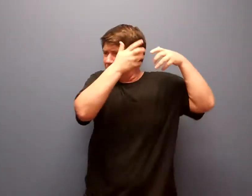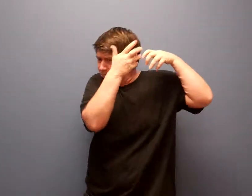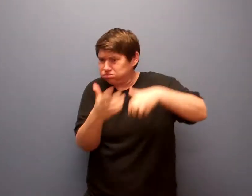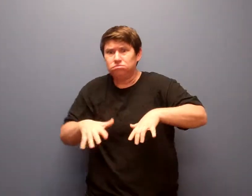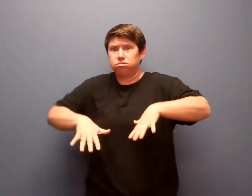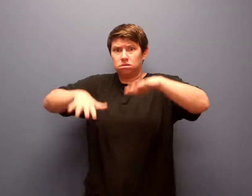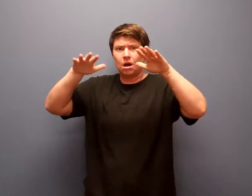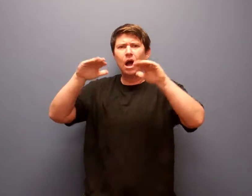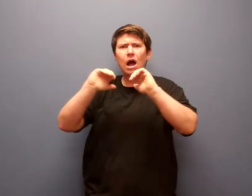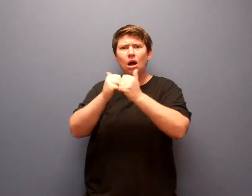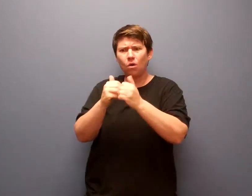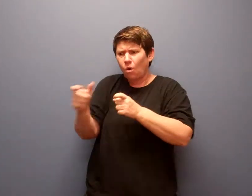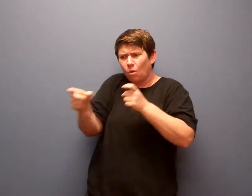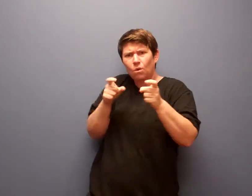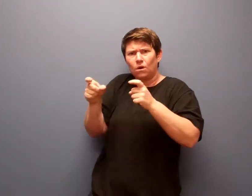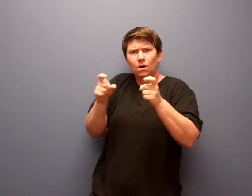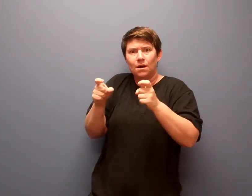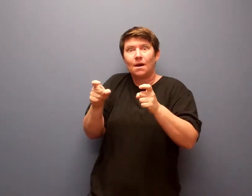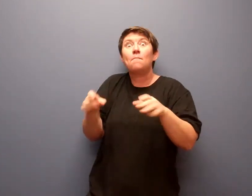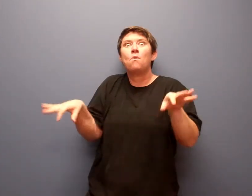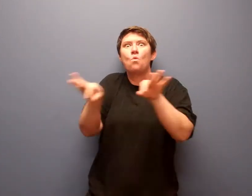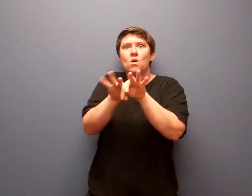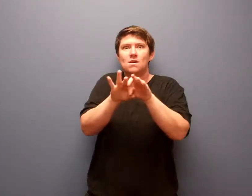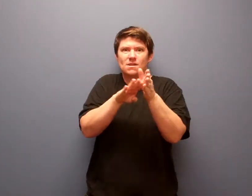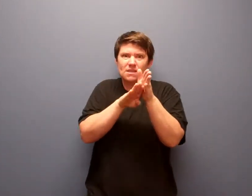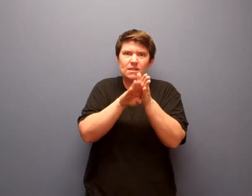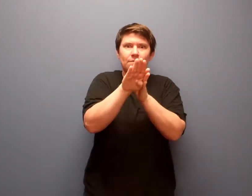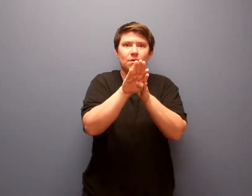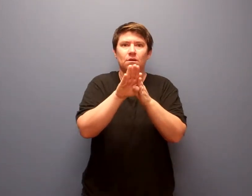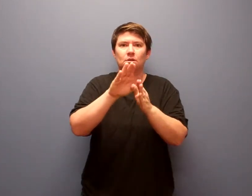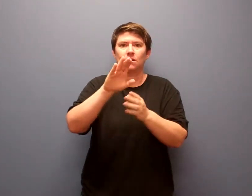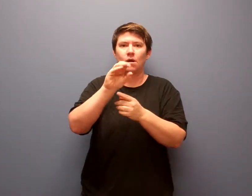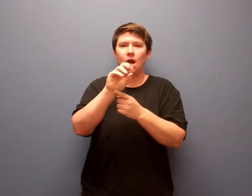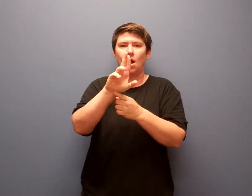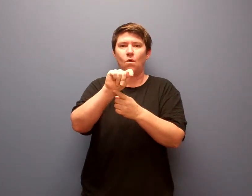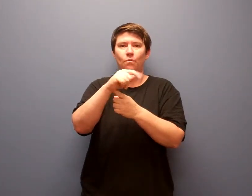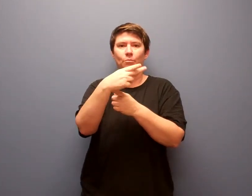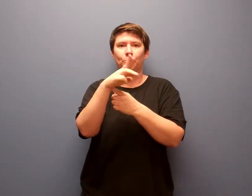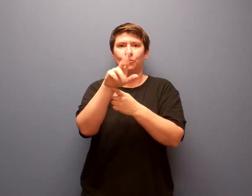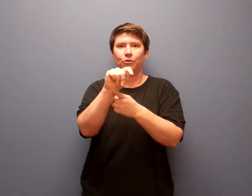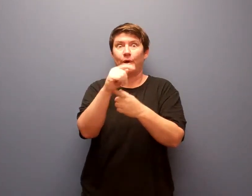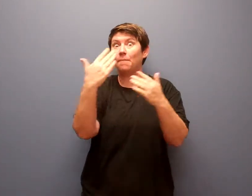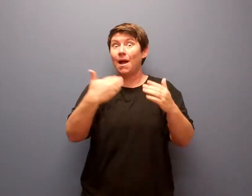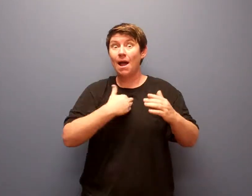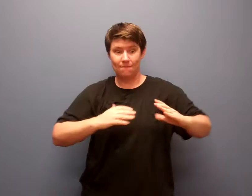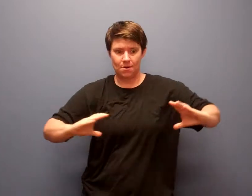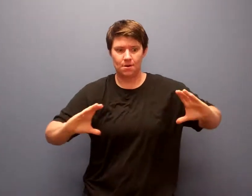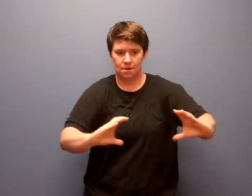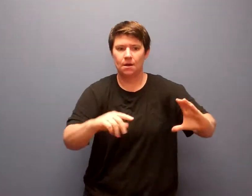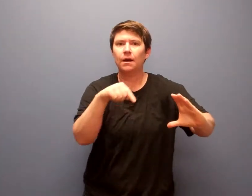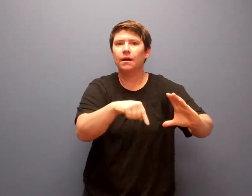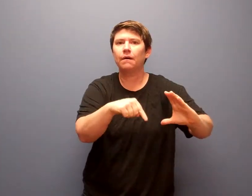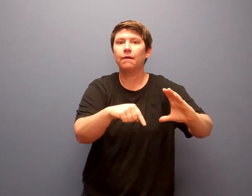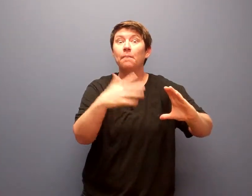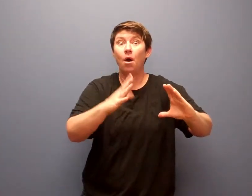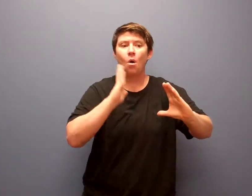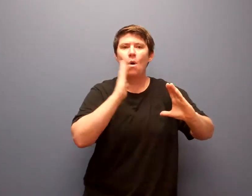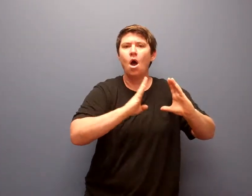If too much water gets into the reservoir, there must be a system in place for the water to get out (output).